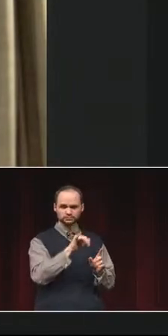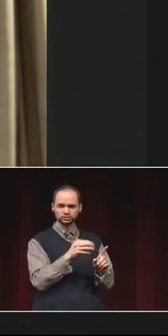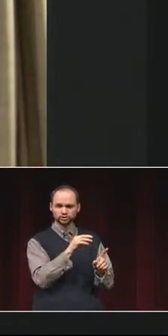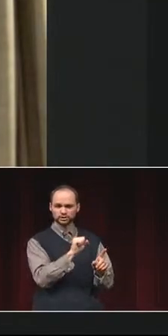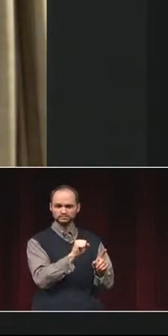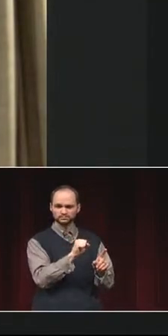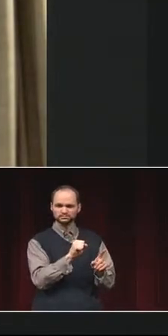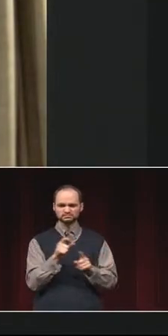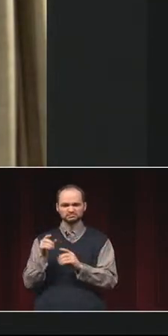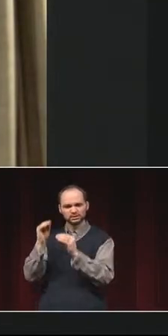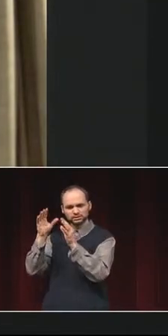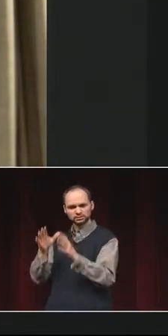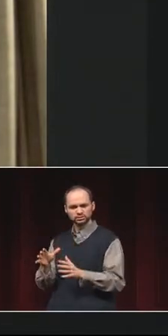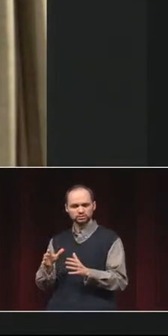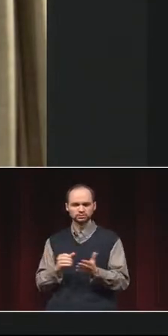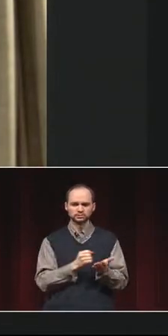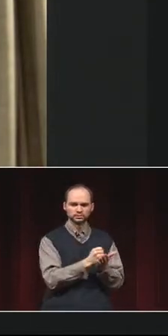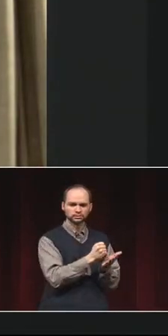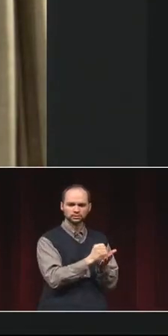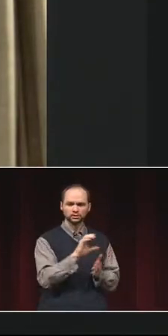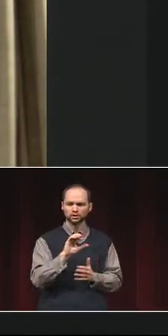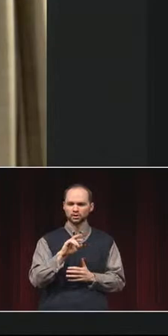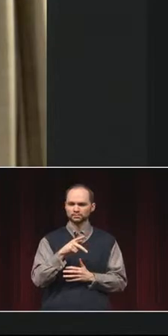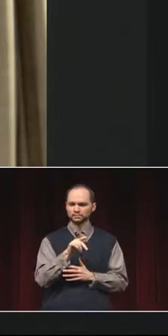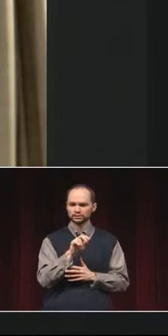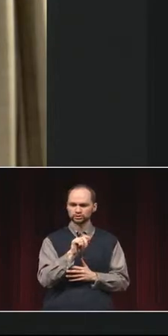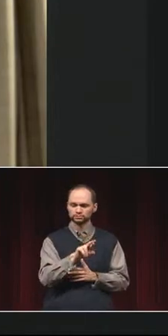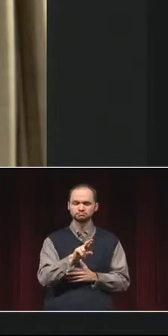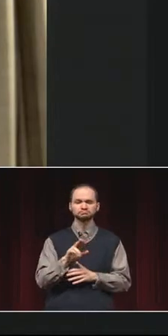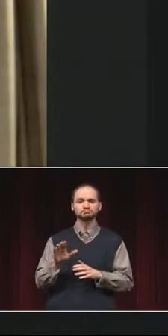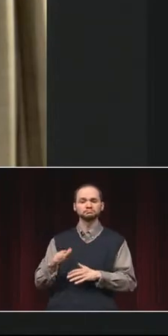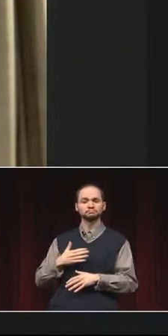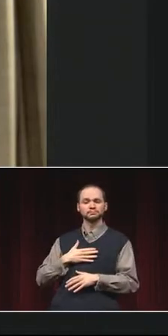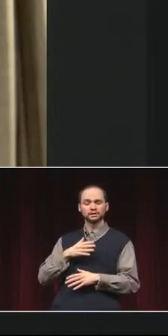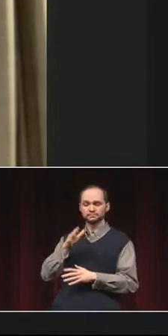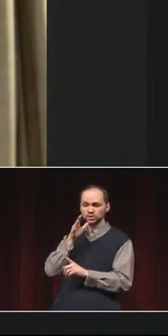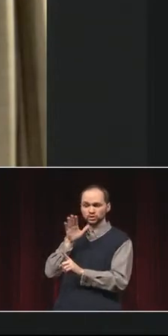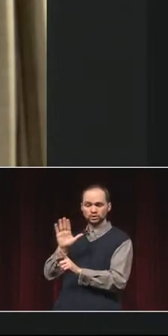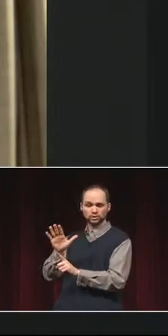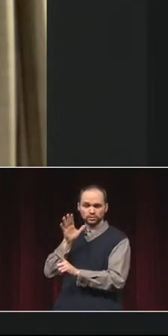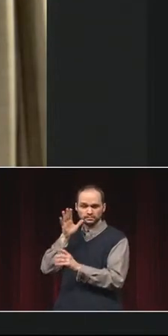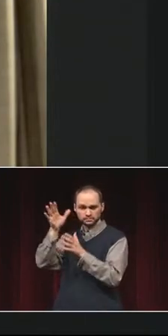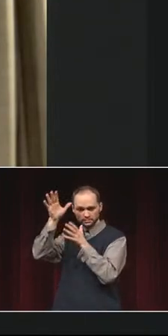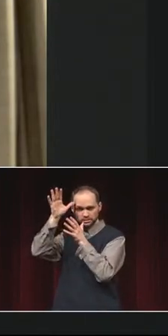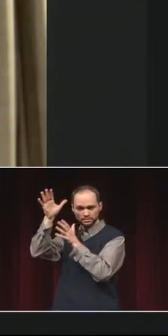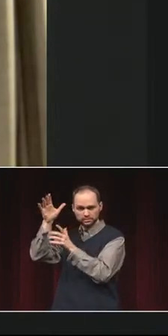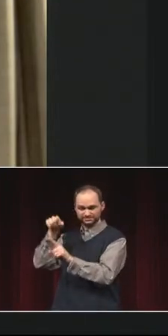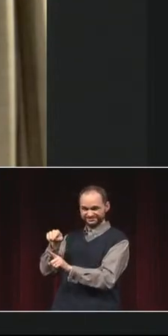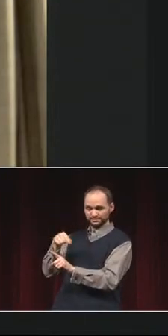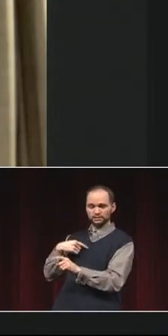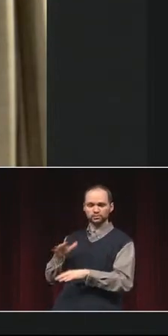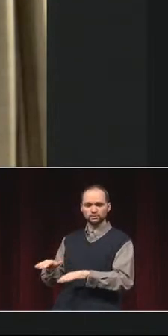I grew up on a farm with my maternal grandparents, my mother and my younger brother Sylvester.